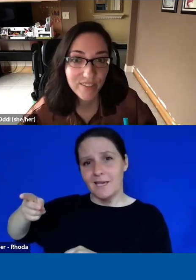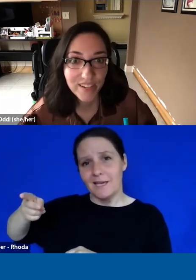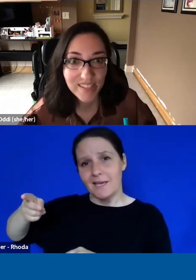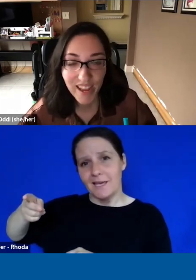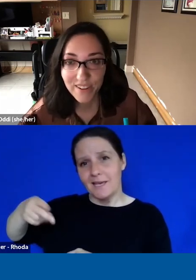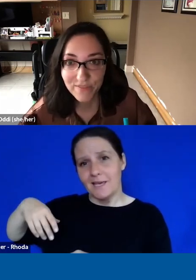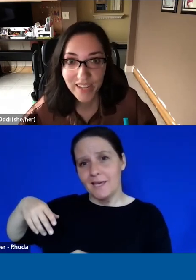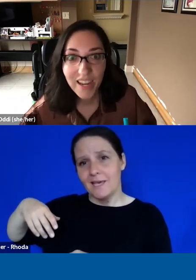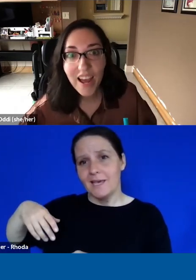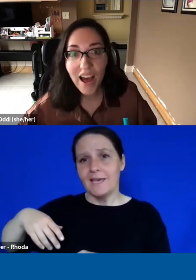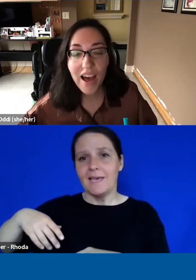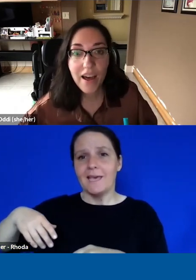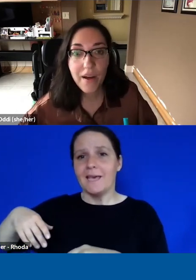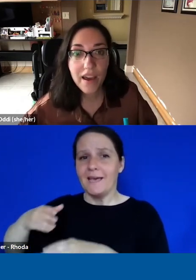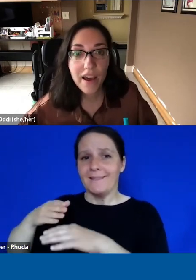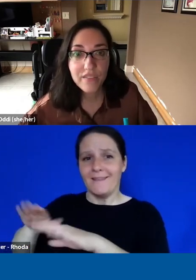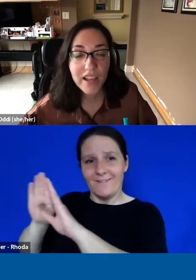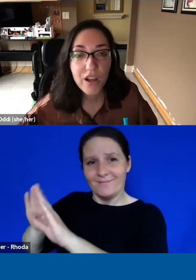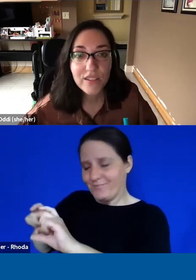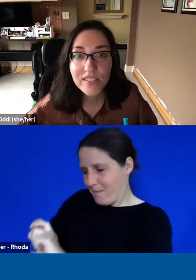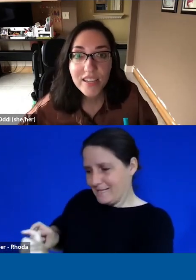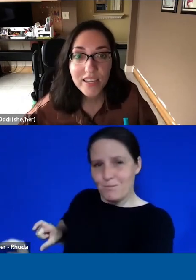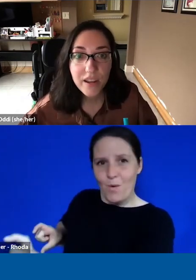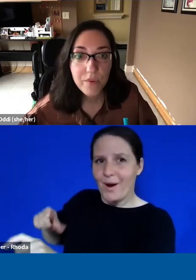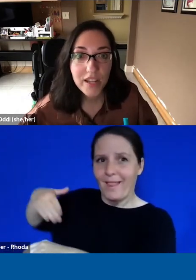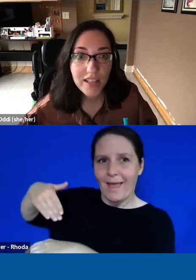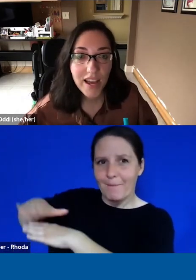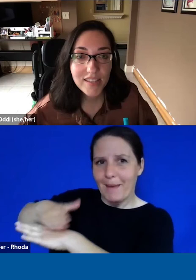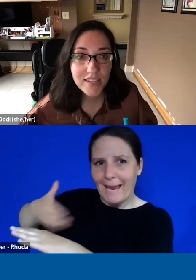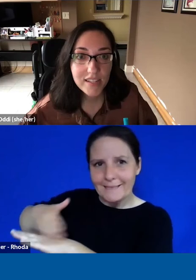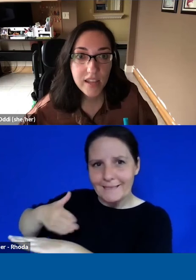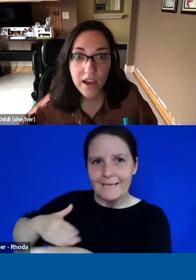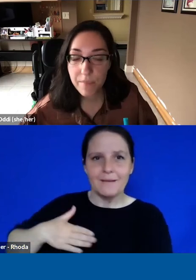to the one side of me. I have light olive skin, I'm wearing glasses,